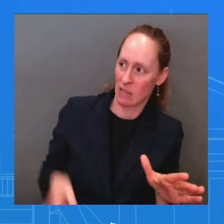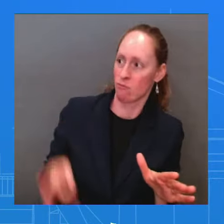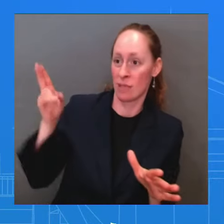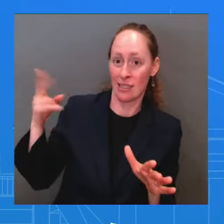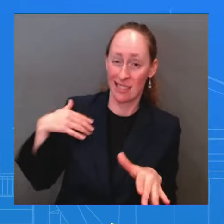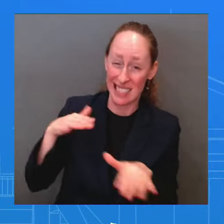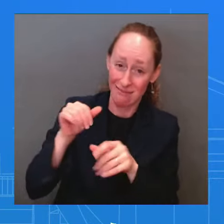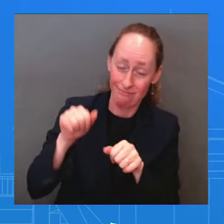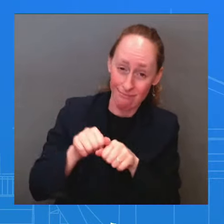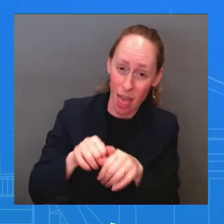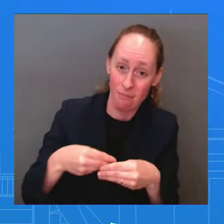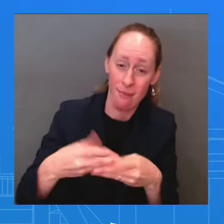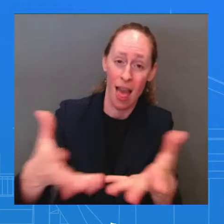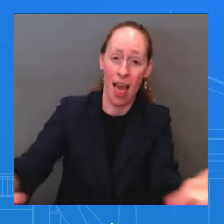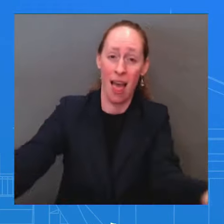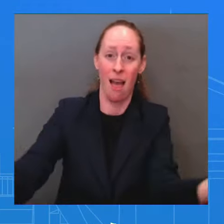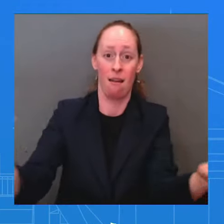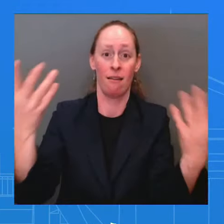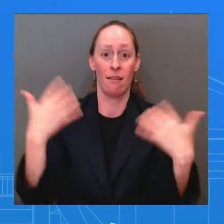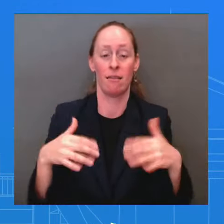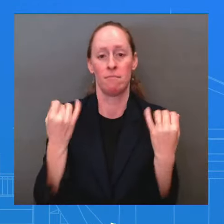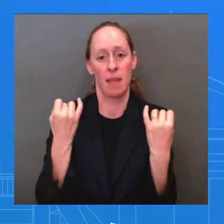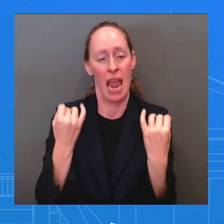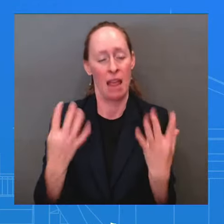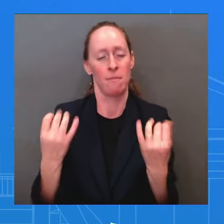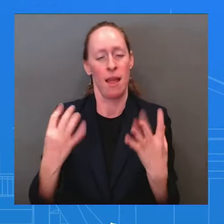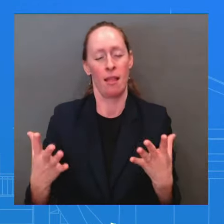those vaccines have saved millions of lives. That is something that we know.